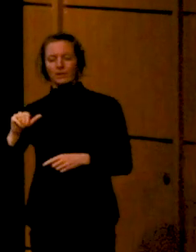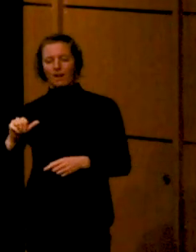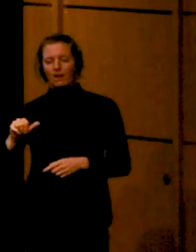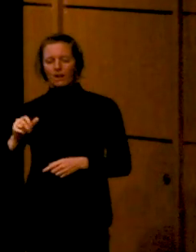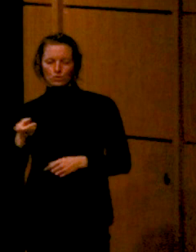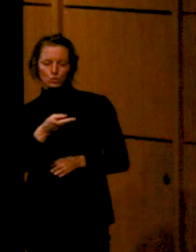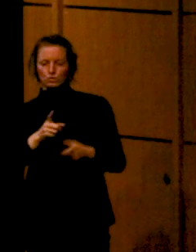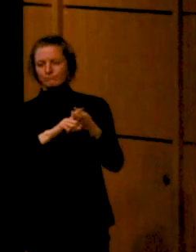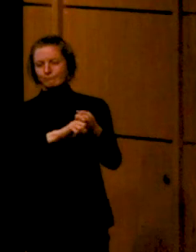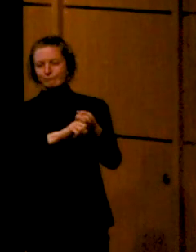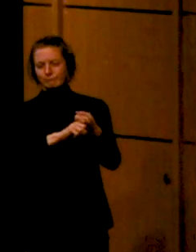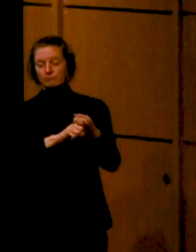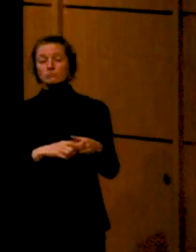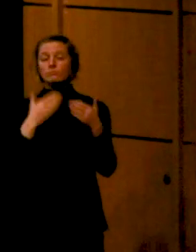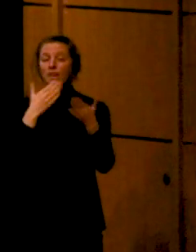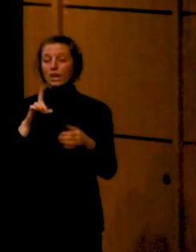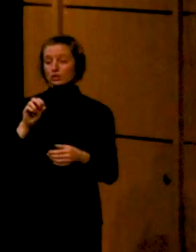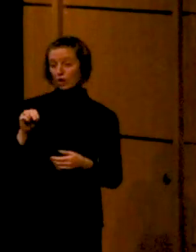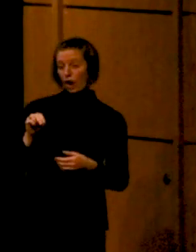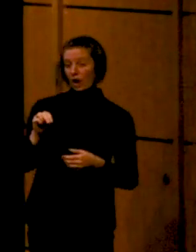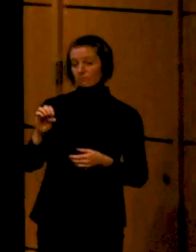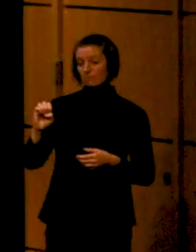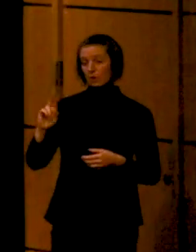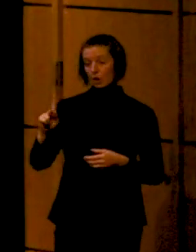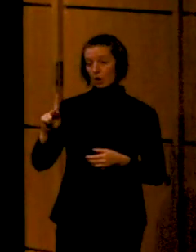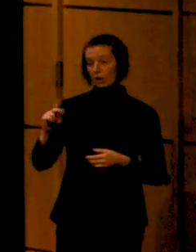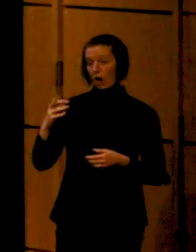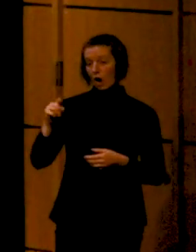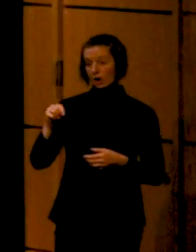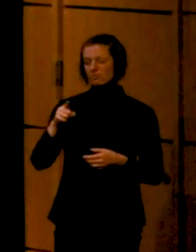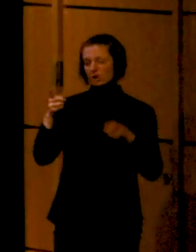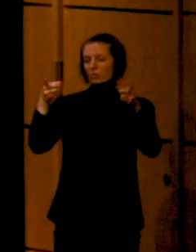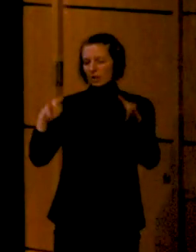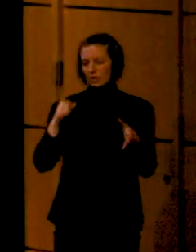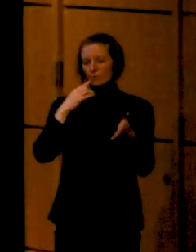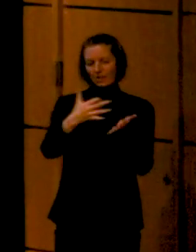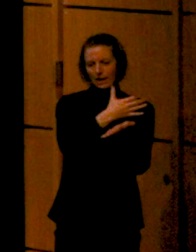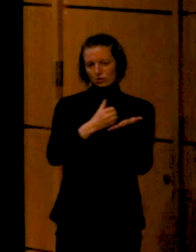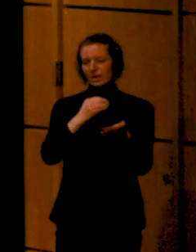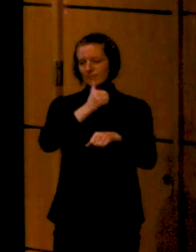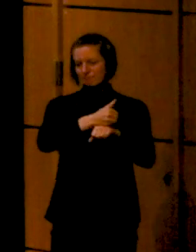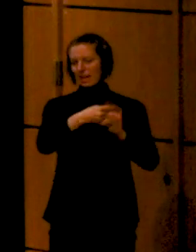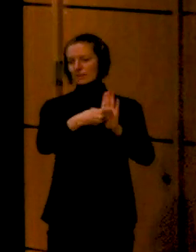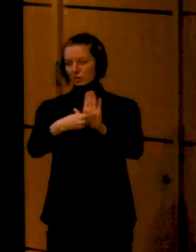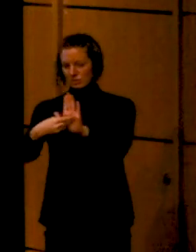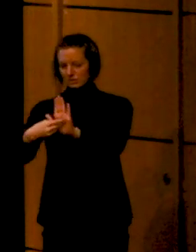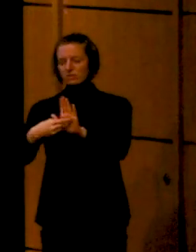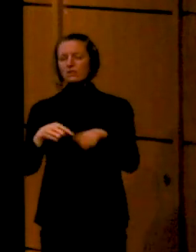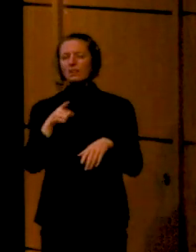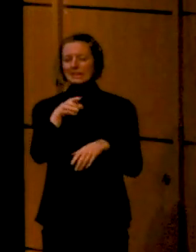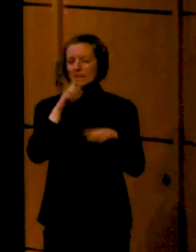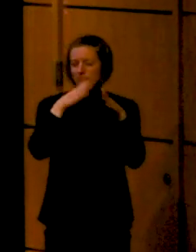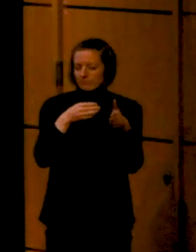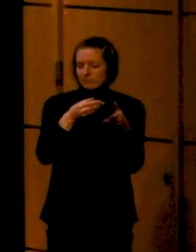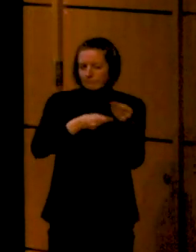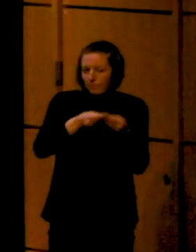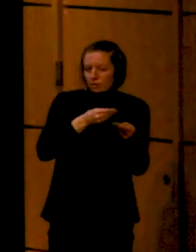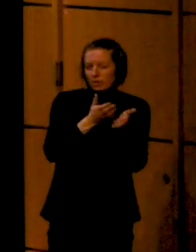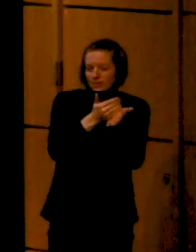To Donald Urquhart, our Director of Collections and Exhibitions, who manages budgets and just